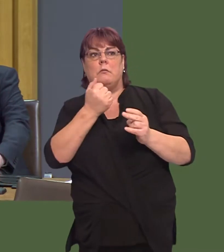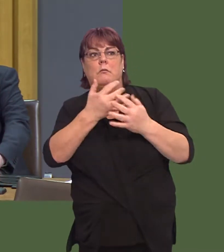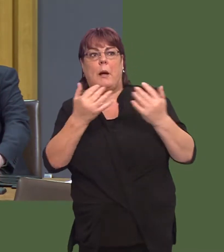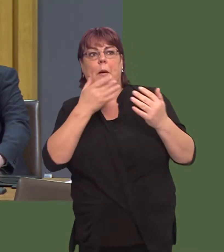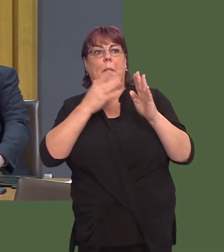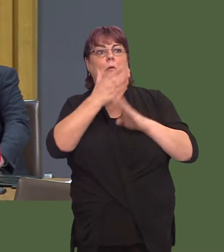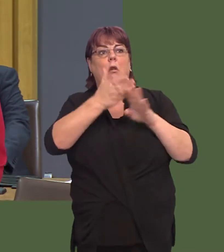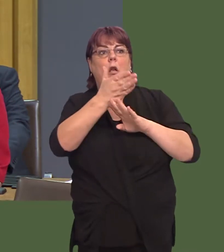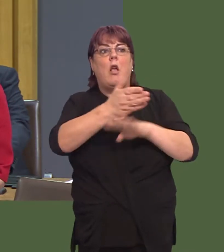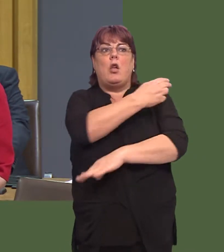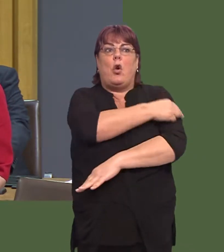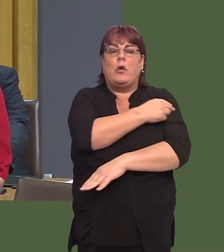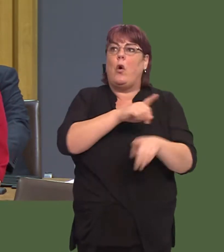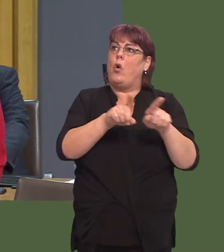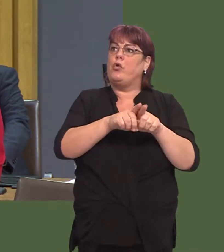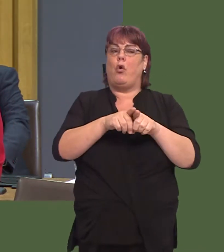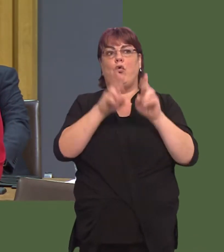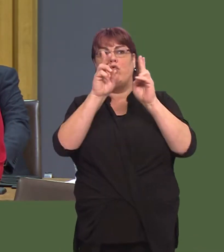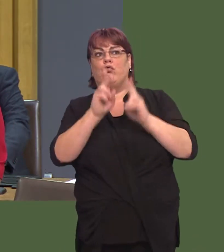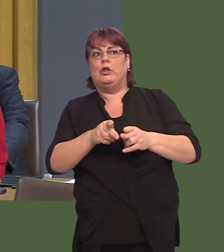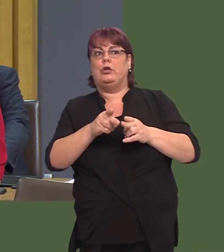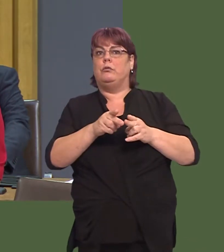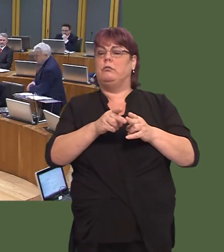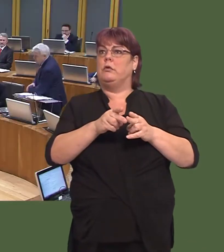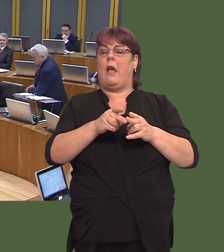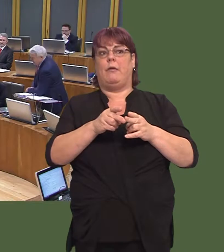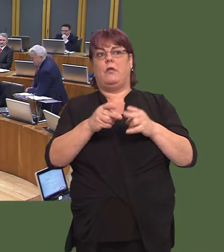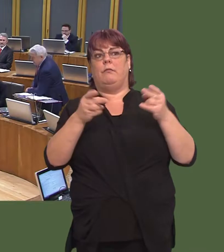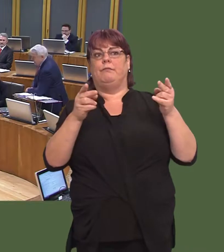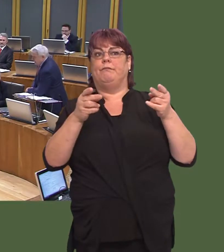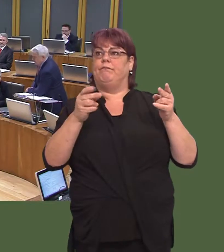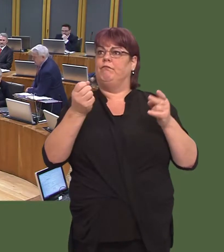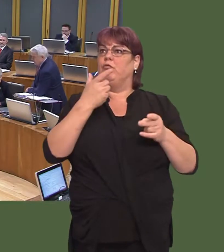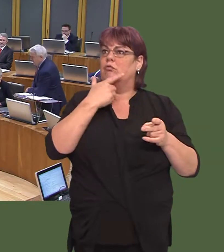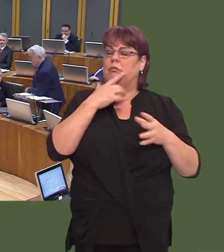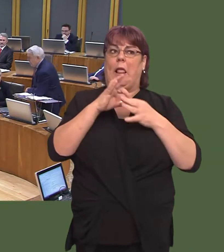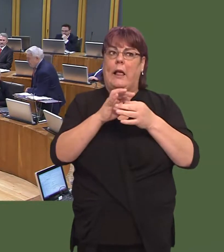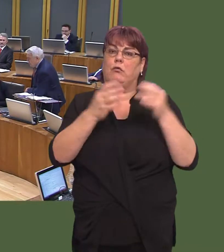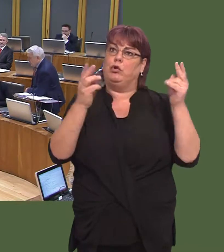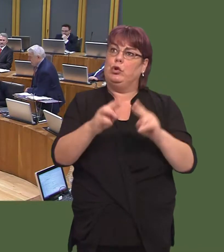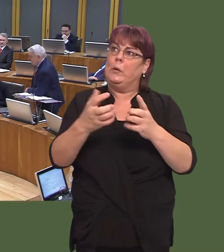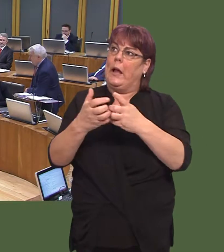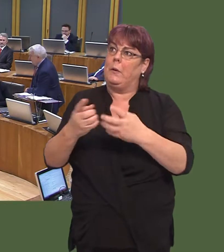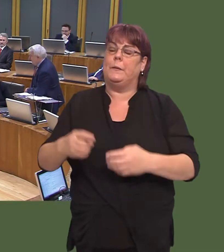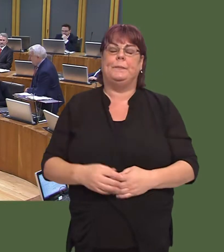Carwyn Jones: One of the problems that is faced at the moment is that the Misuse of Drugs Act 1971 has always found it difficult to keep up with new drugs as they appear onto